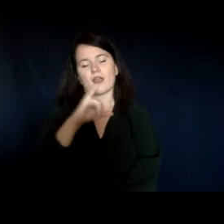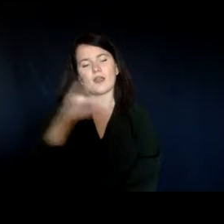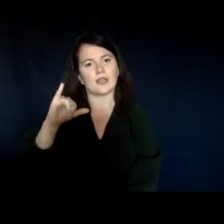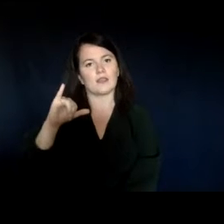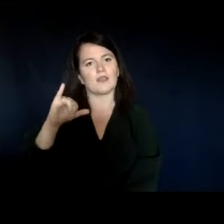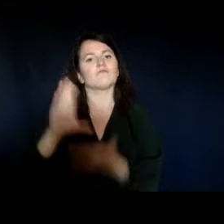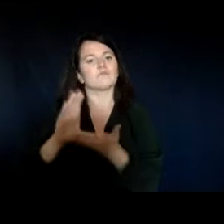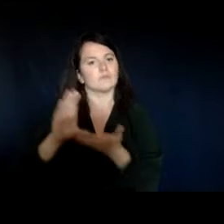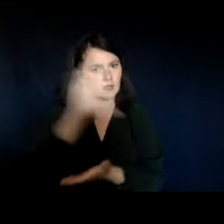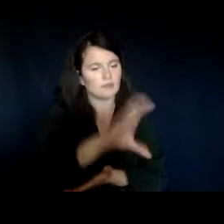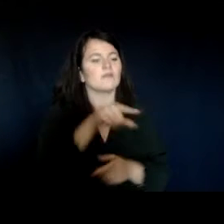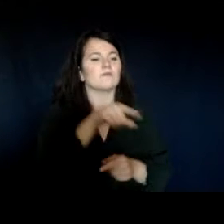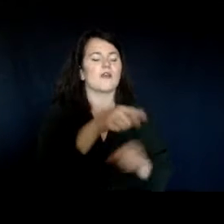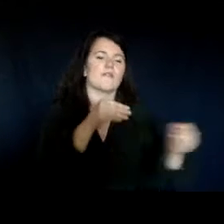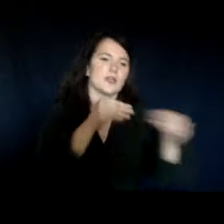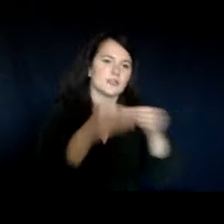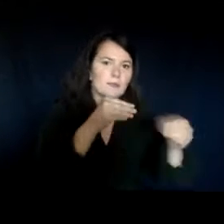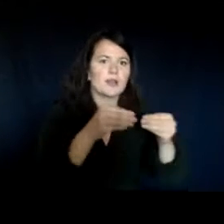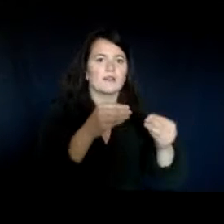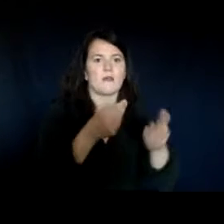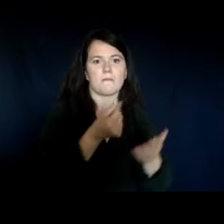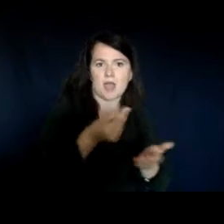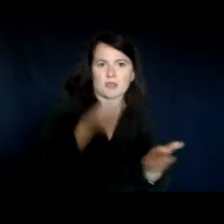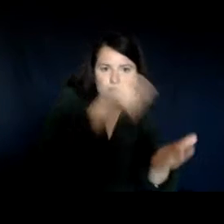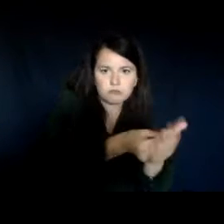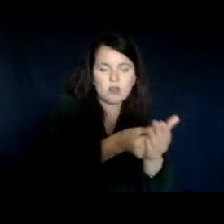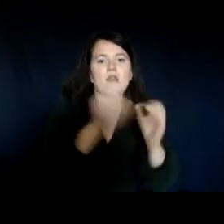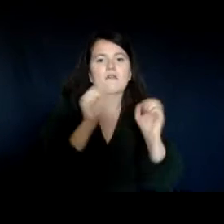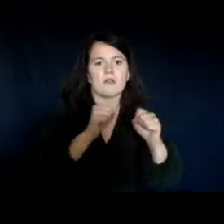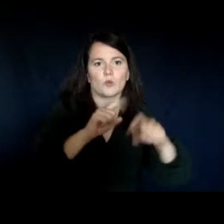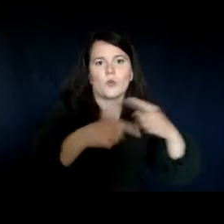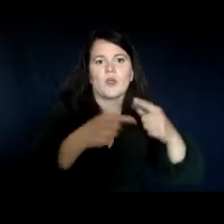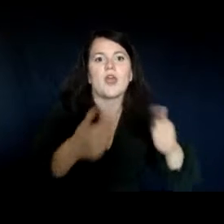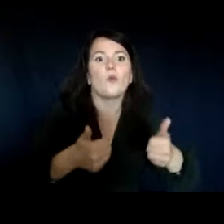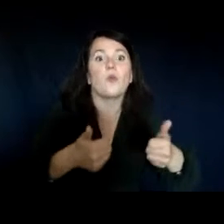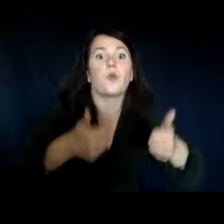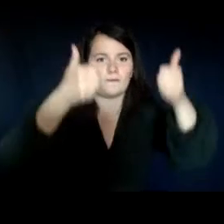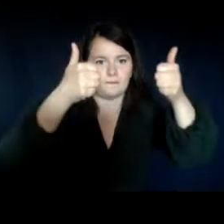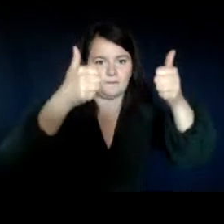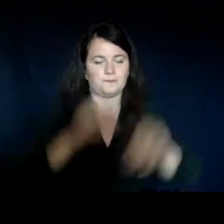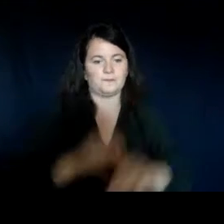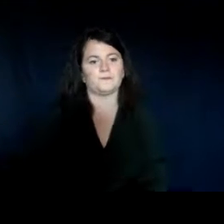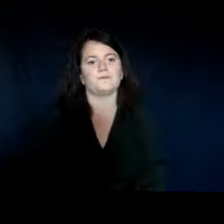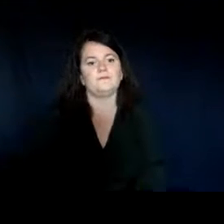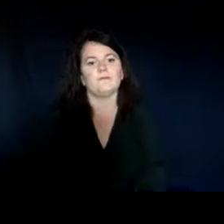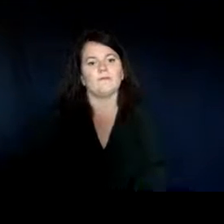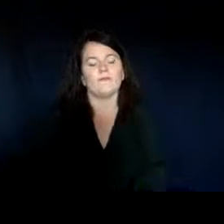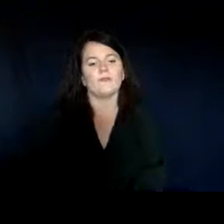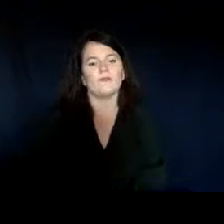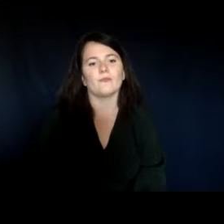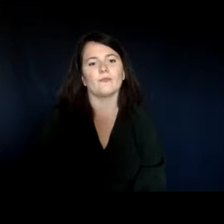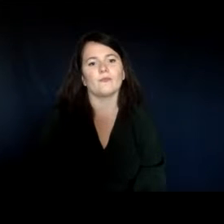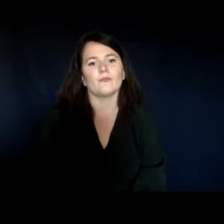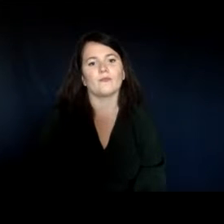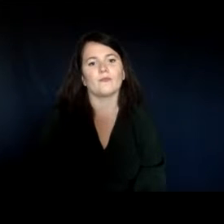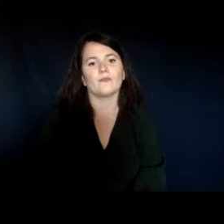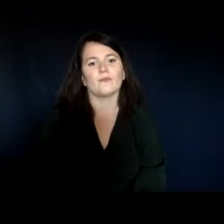Now, the three innovative responses